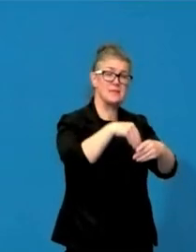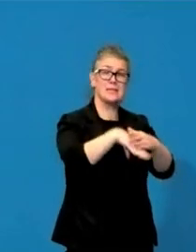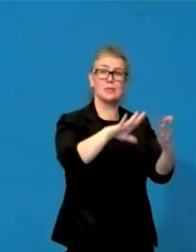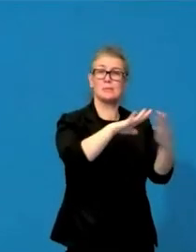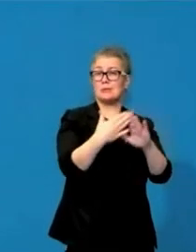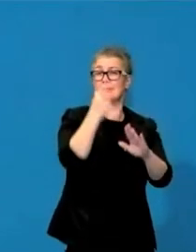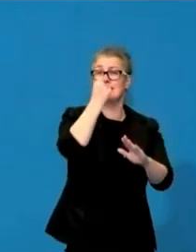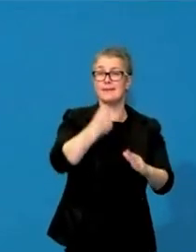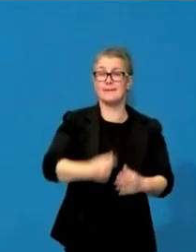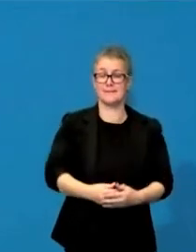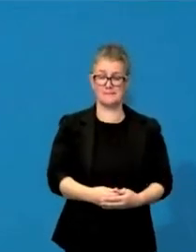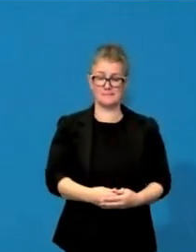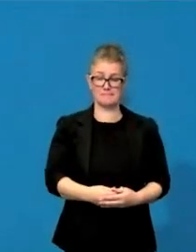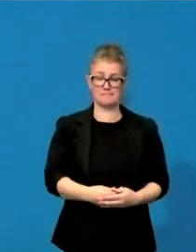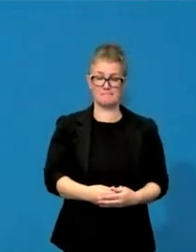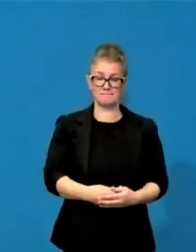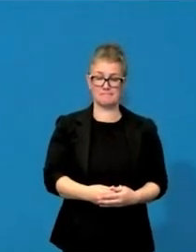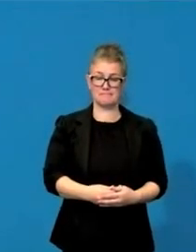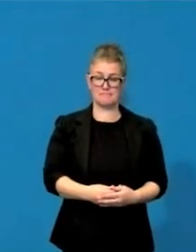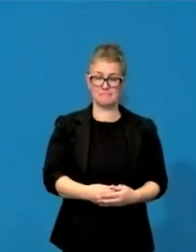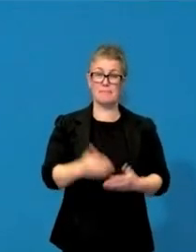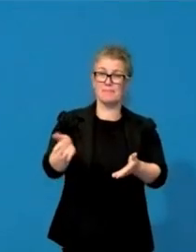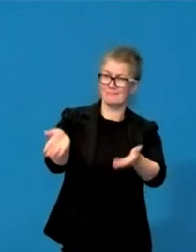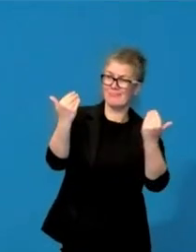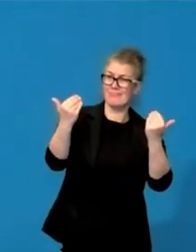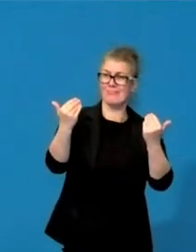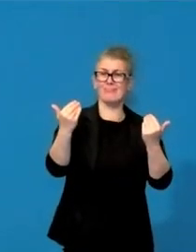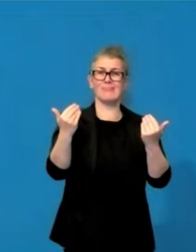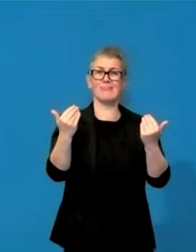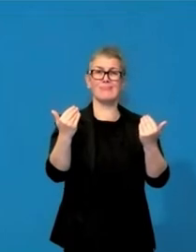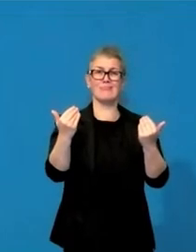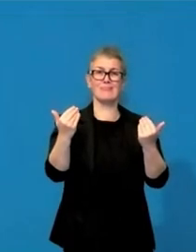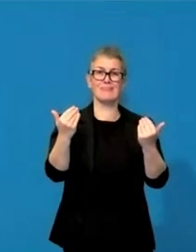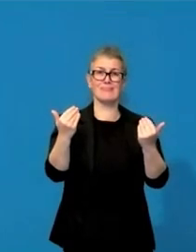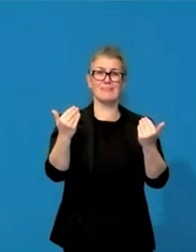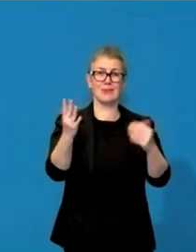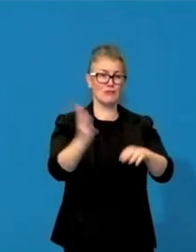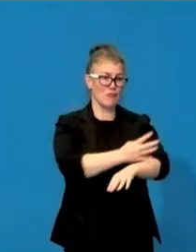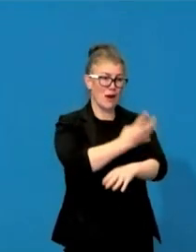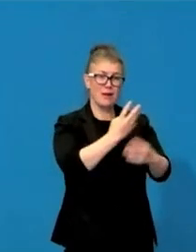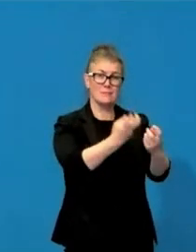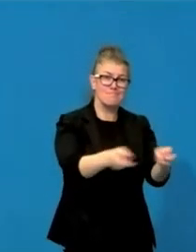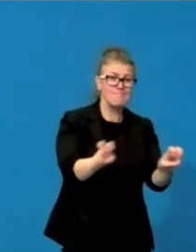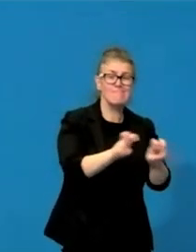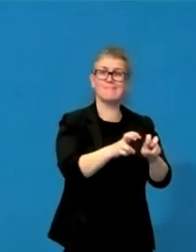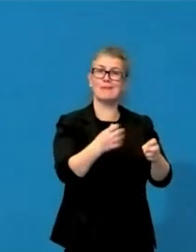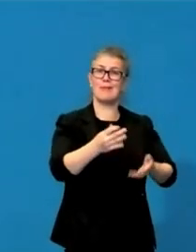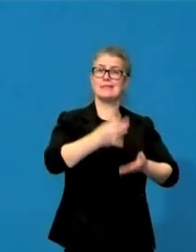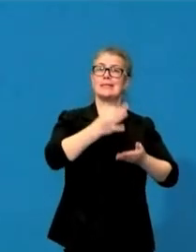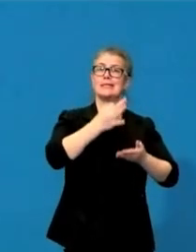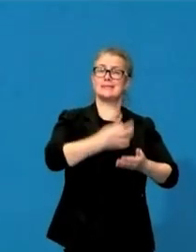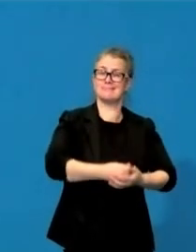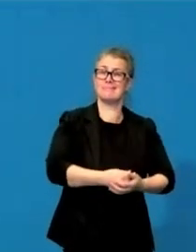Come - and, you know, like, come and sit on the grass and have a cup of tea with us, you